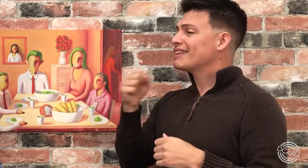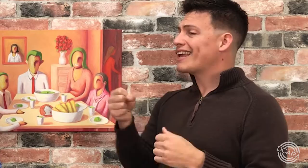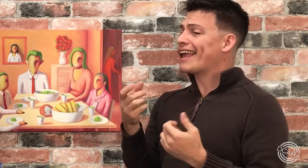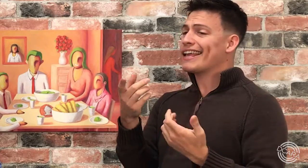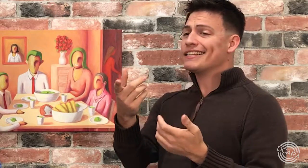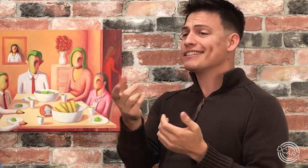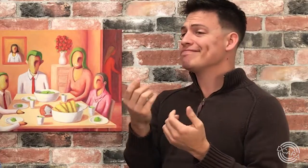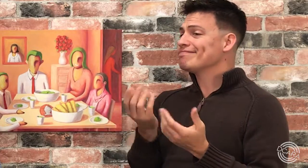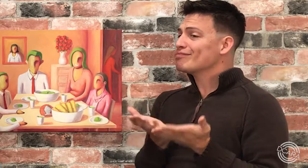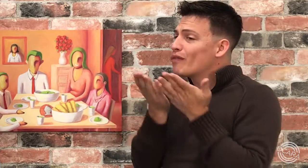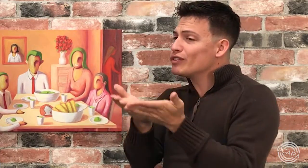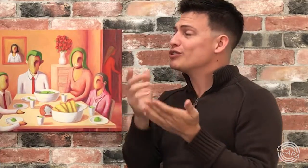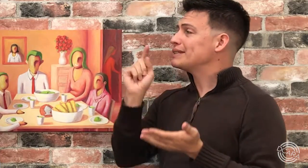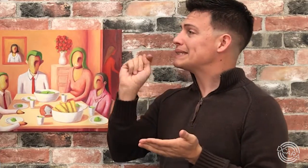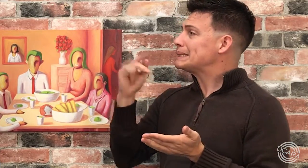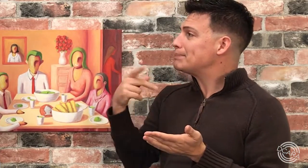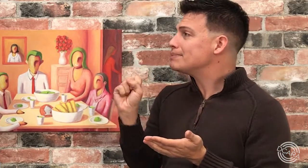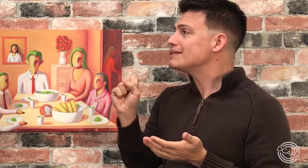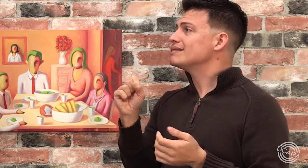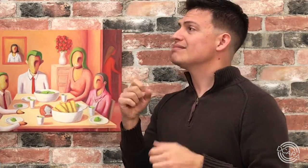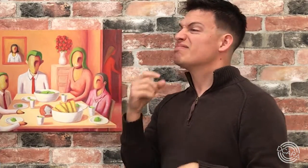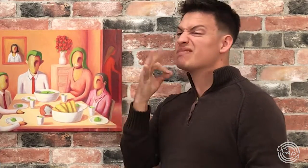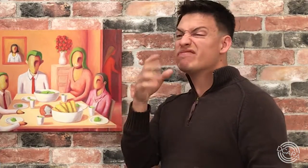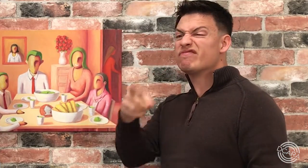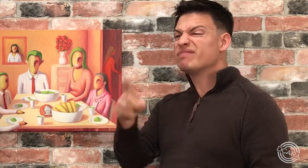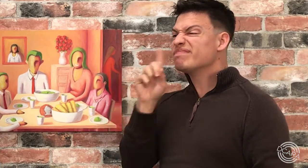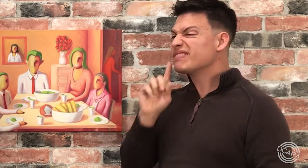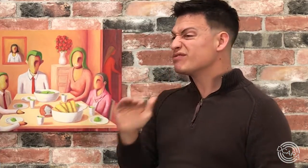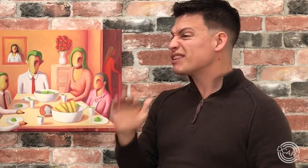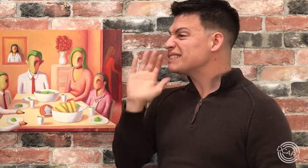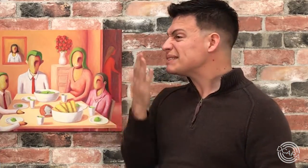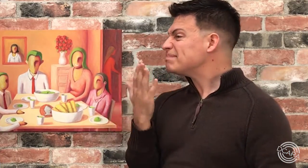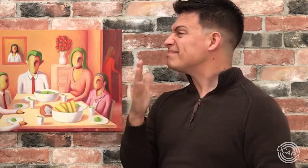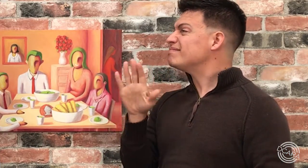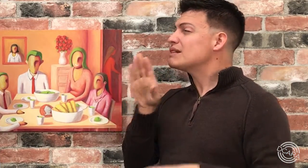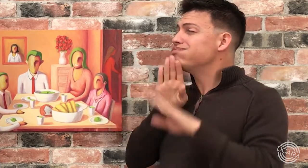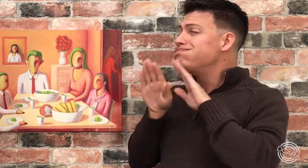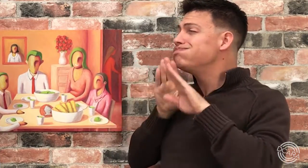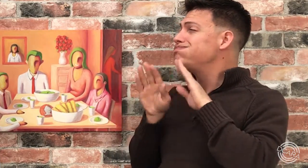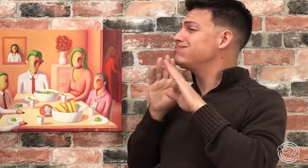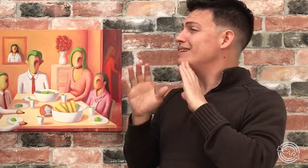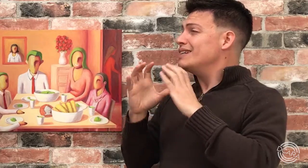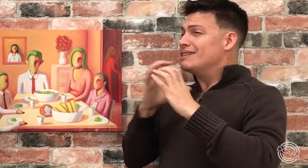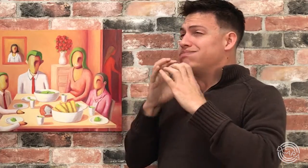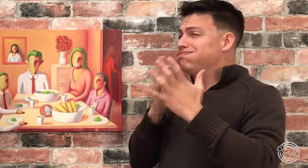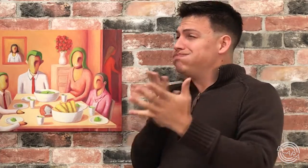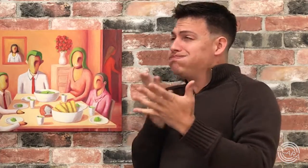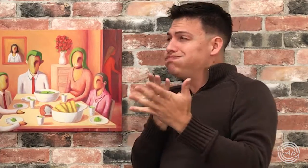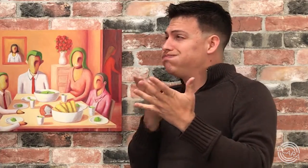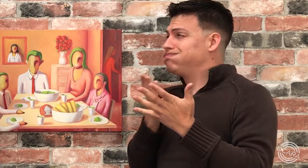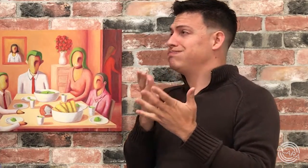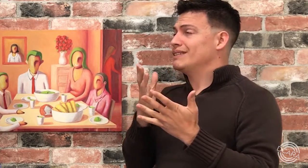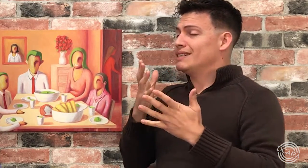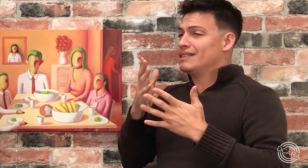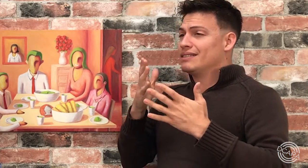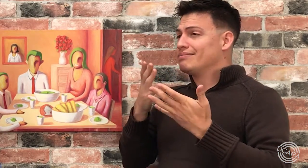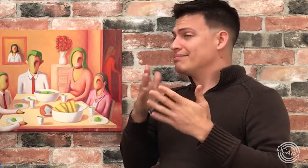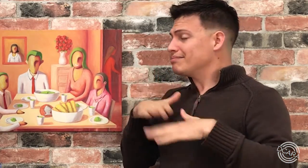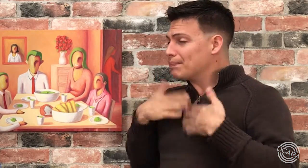I can provide tips if their Deaf child is frustrated with communication issues